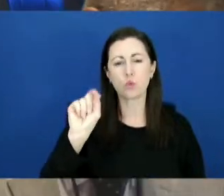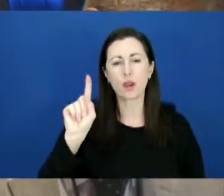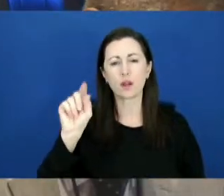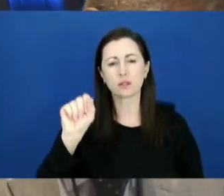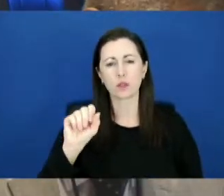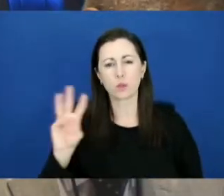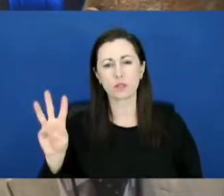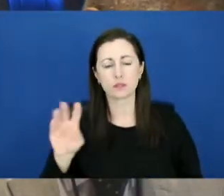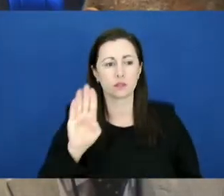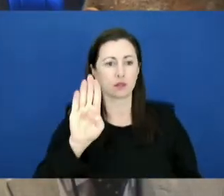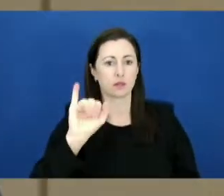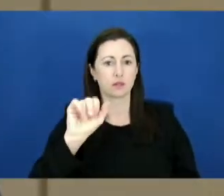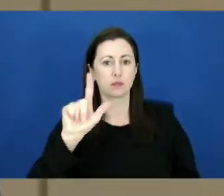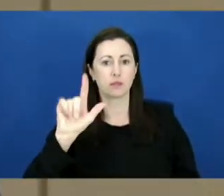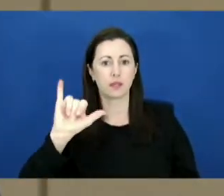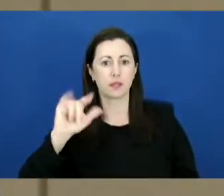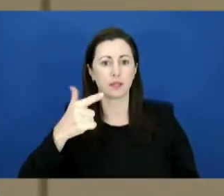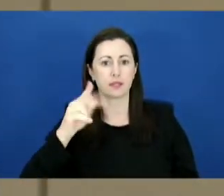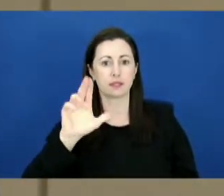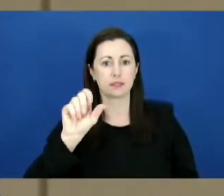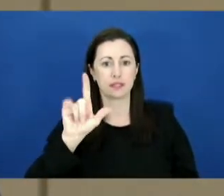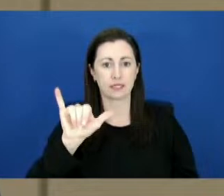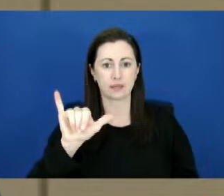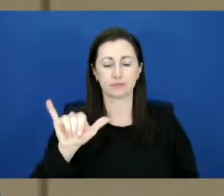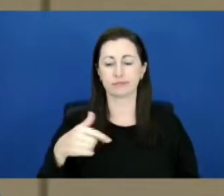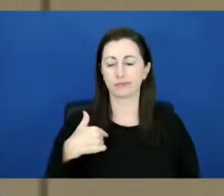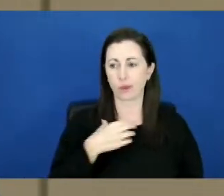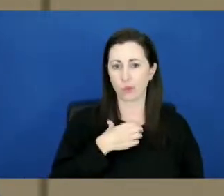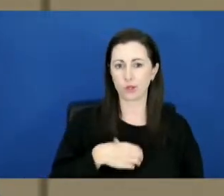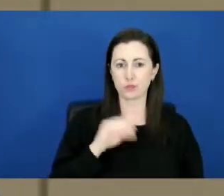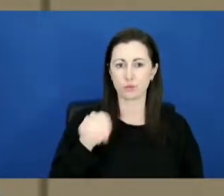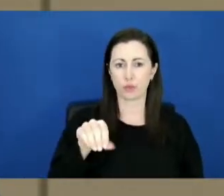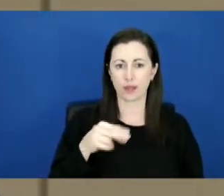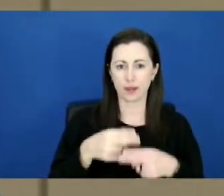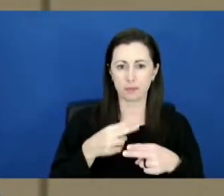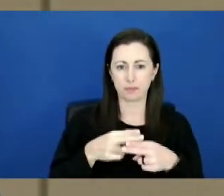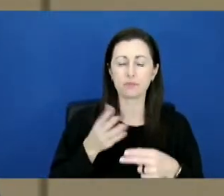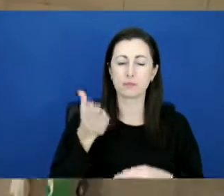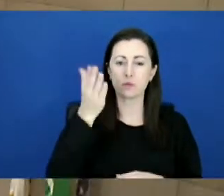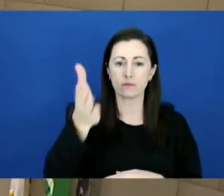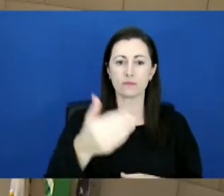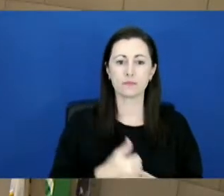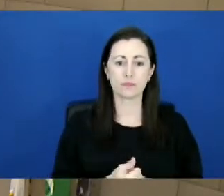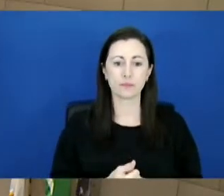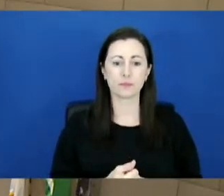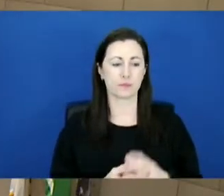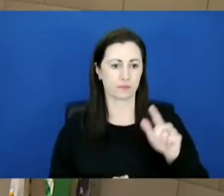FORD ROAD, WHERE'S SOUTHWEST.